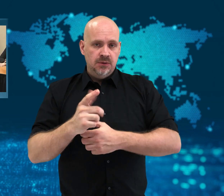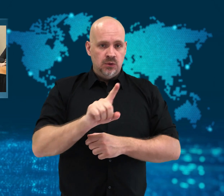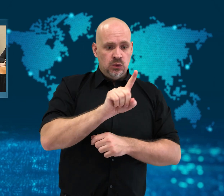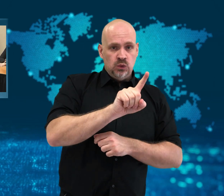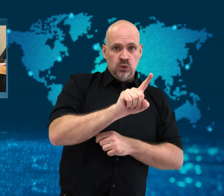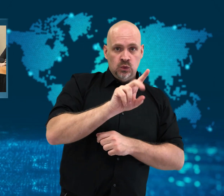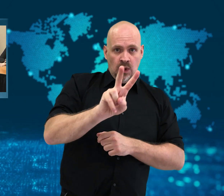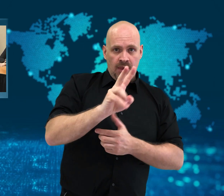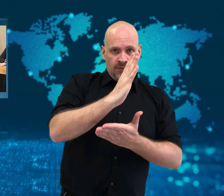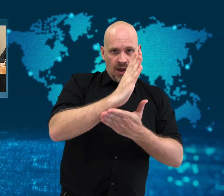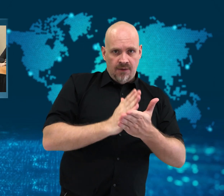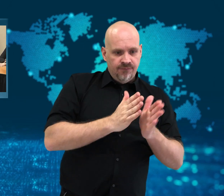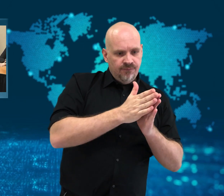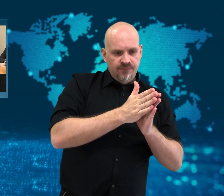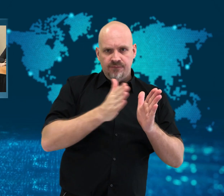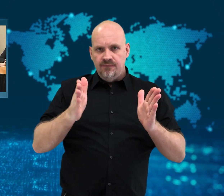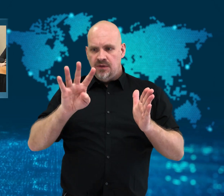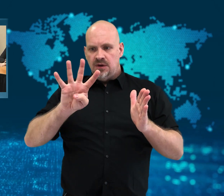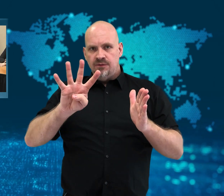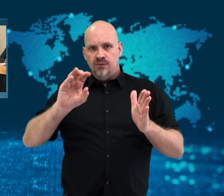In May 2020,